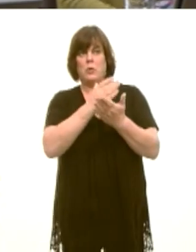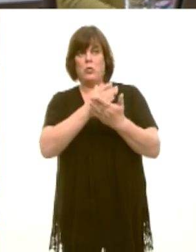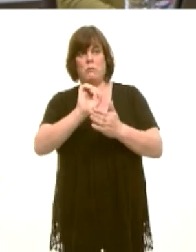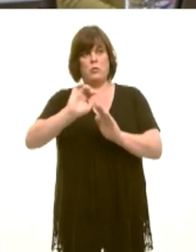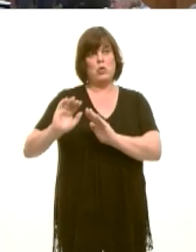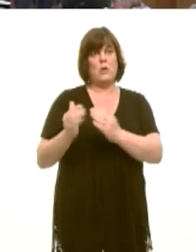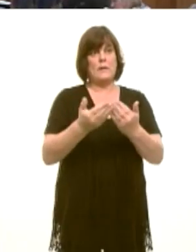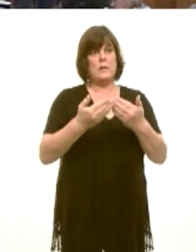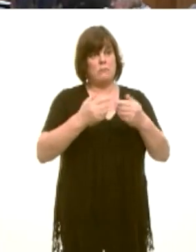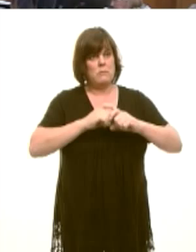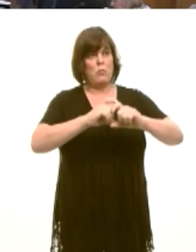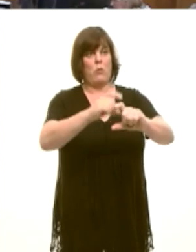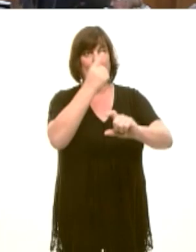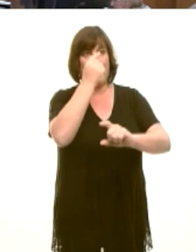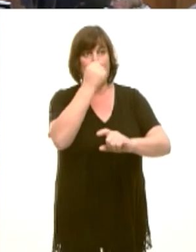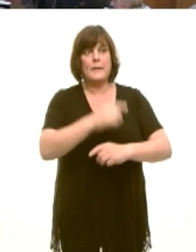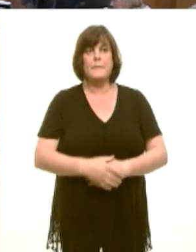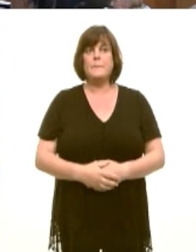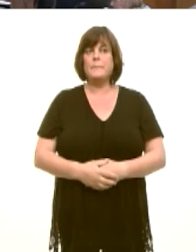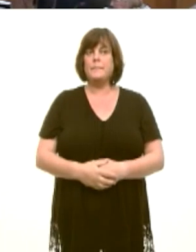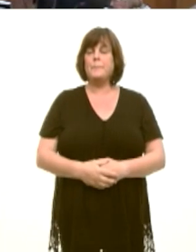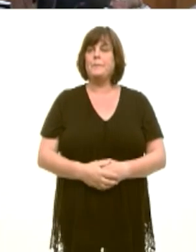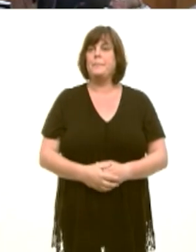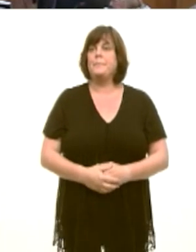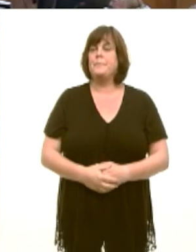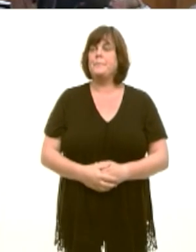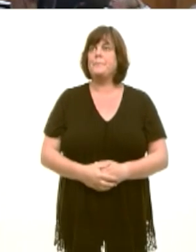over the coming years. Jocelyn Davies: 2. What action is the Welsh